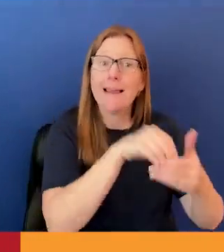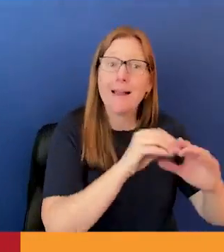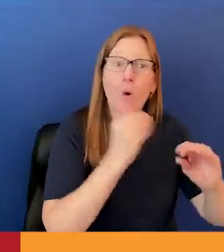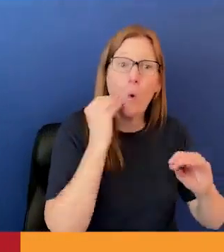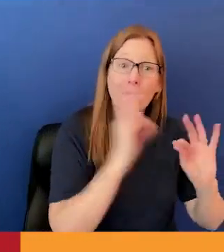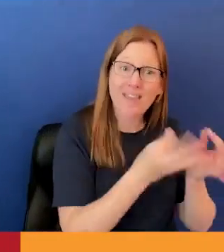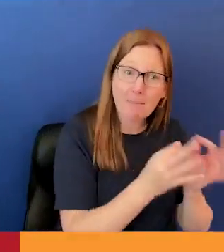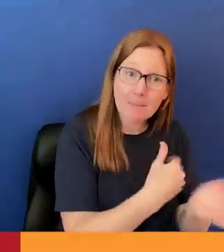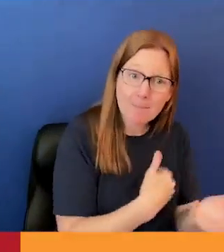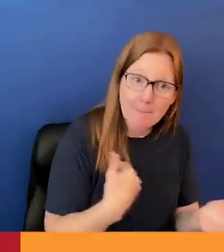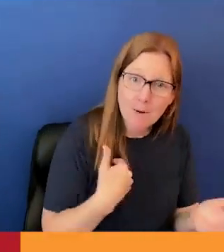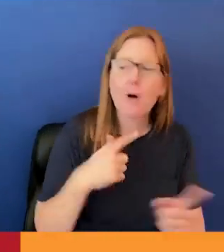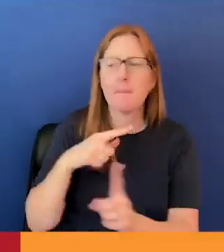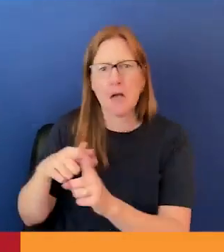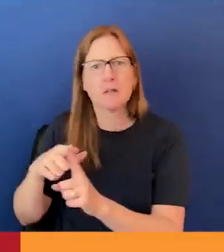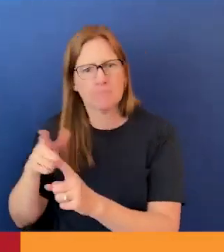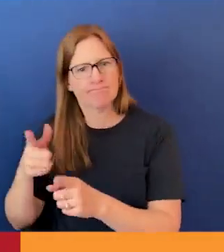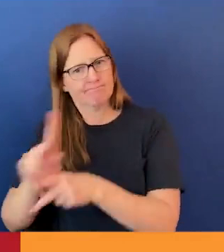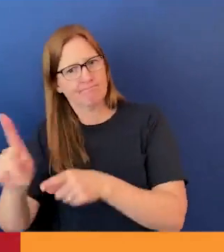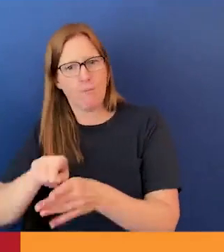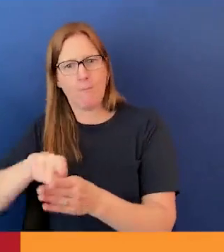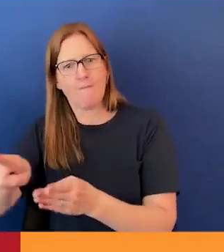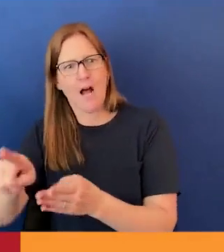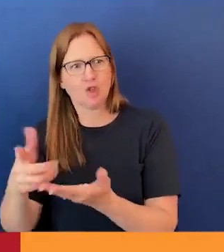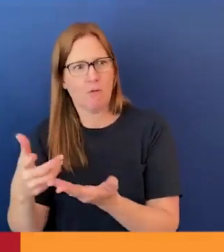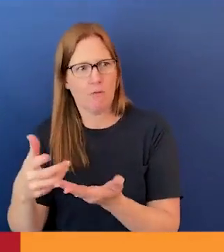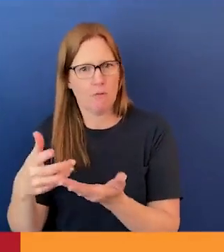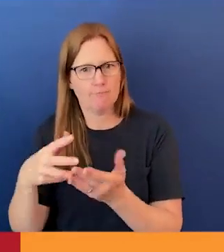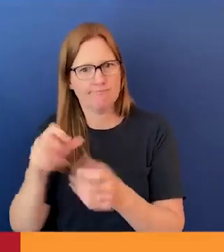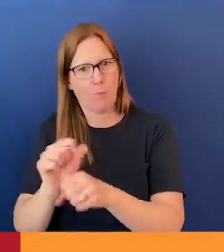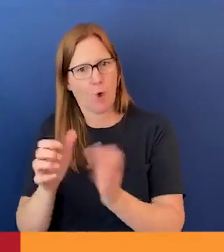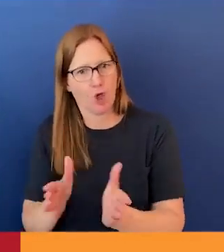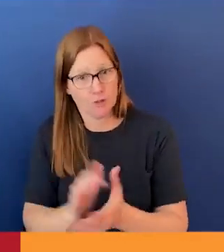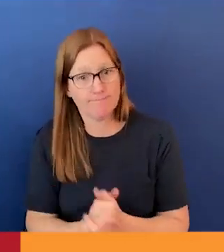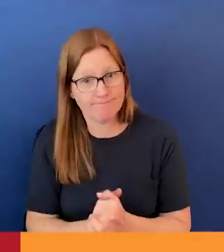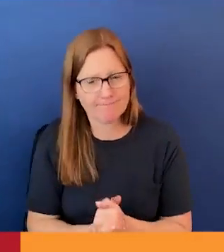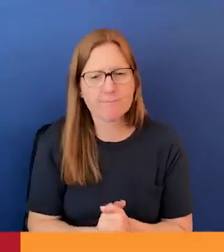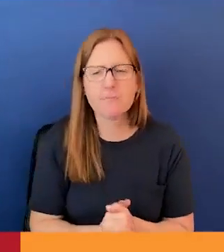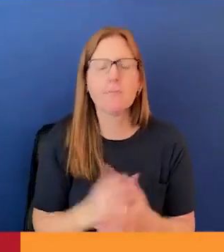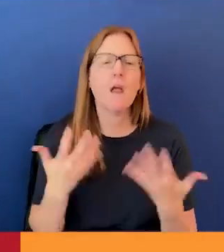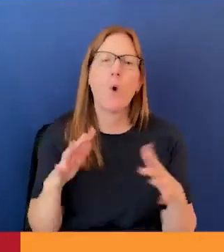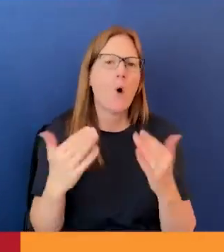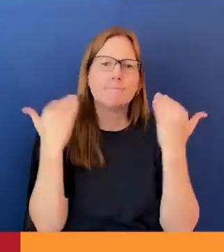as well as pay care workers and direct support personnel. So I'm not going to take up any more time other than to say,